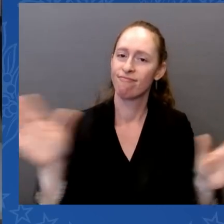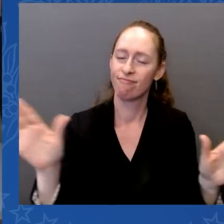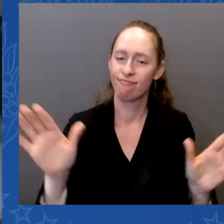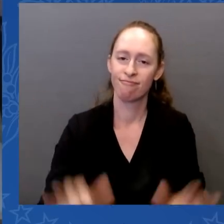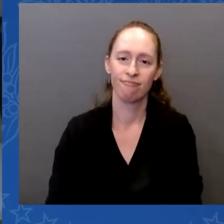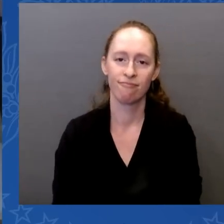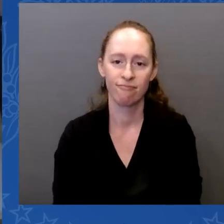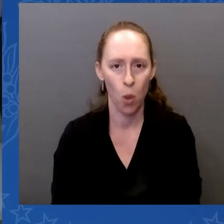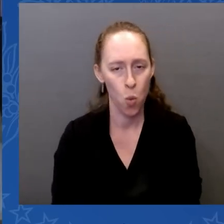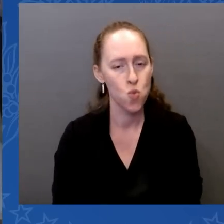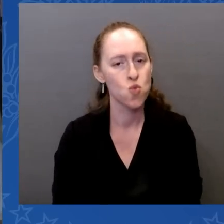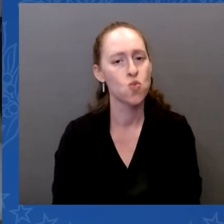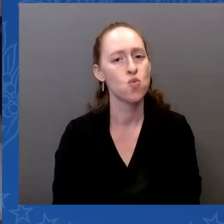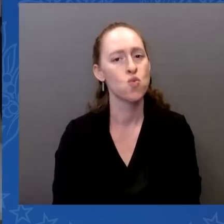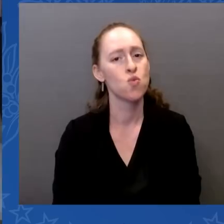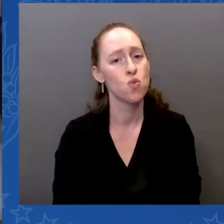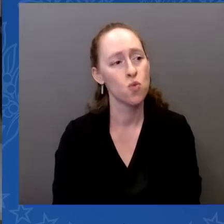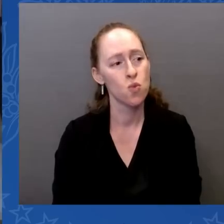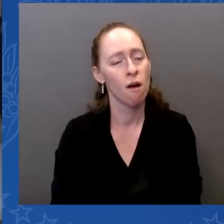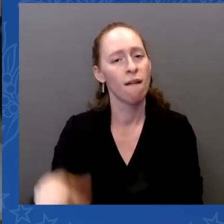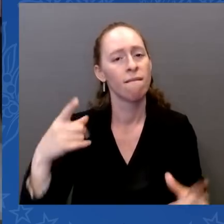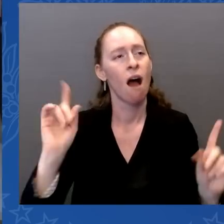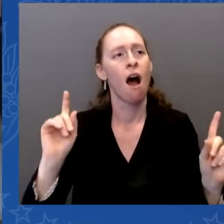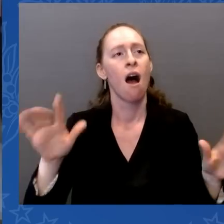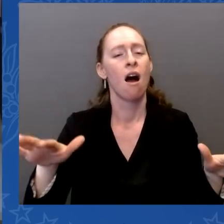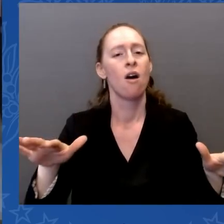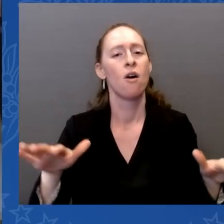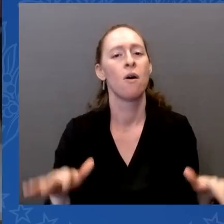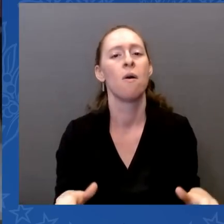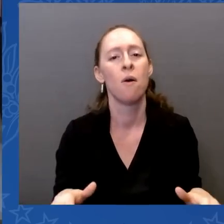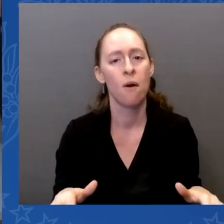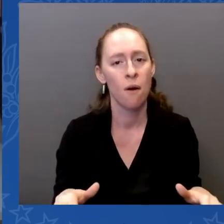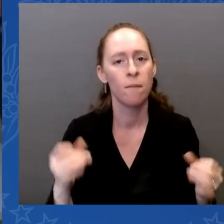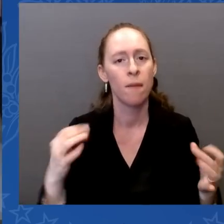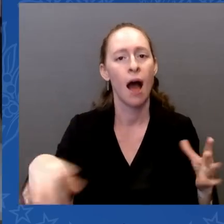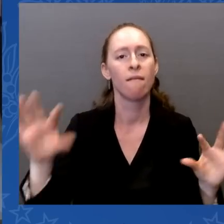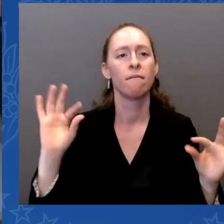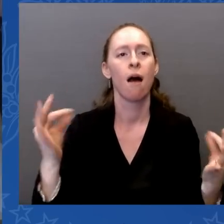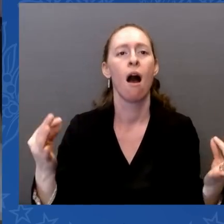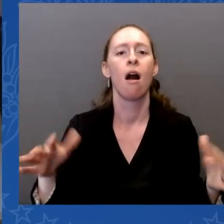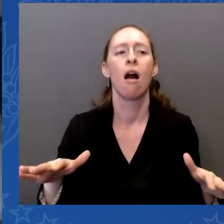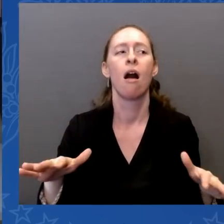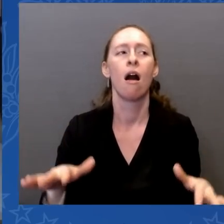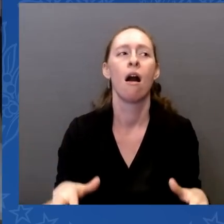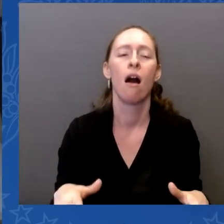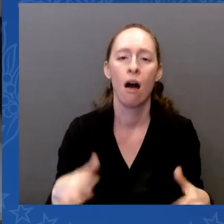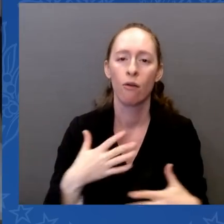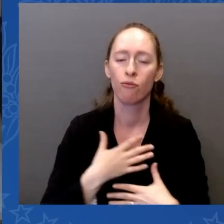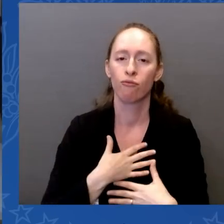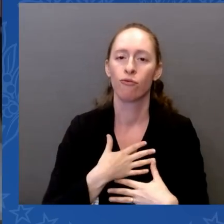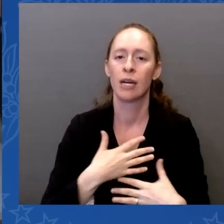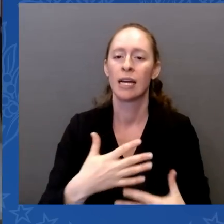It's going to be a godsend to many families. Last year, by the way, a family of four saved $2,400